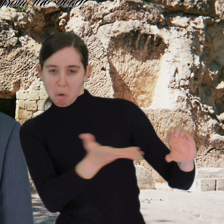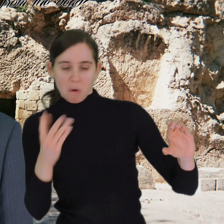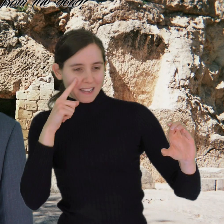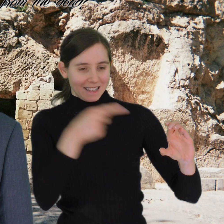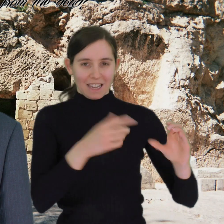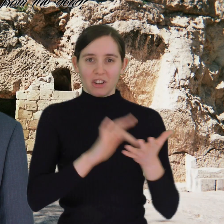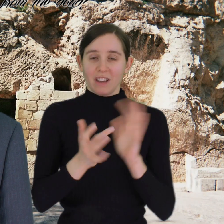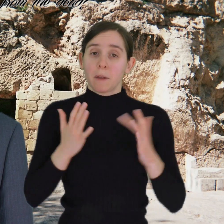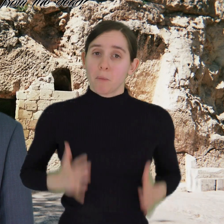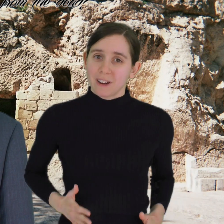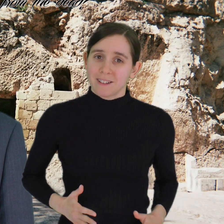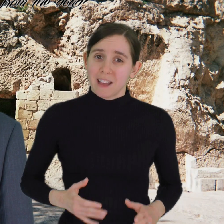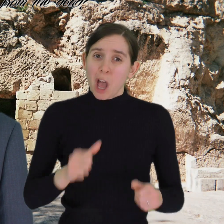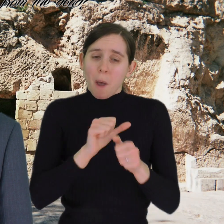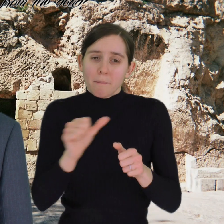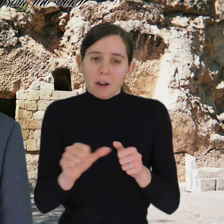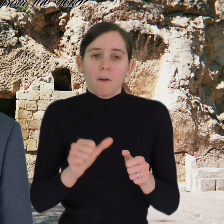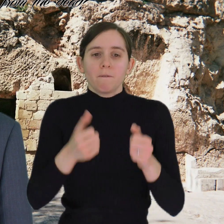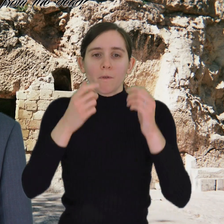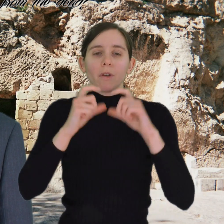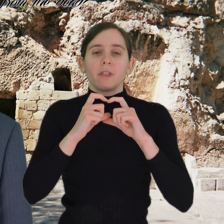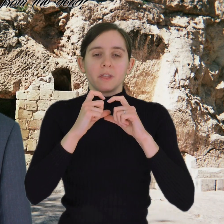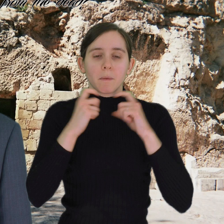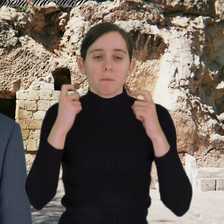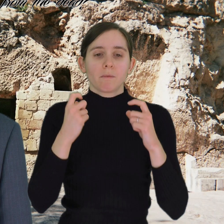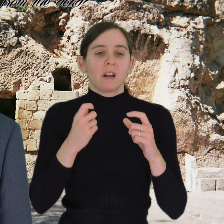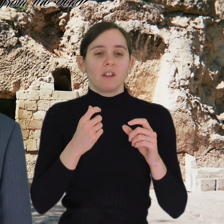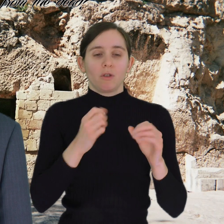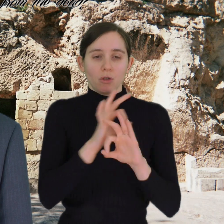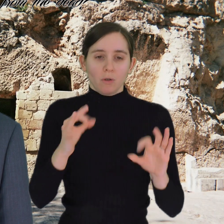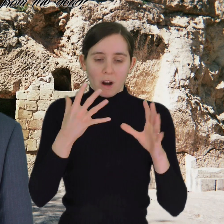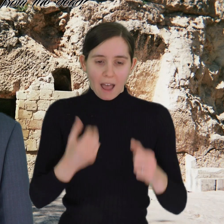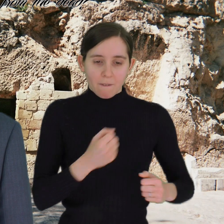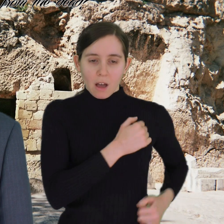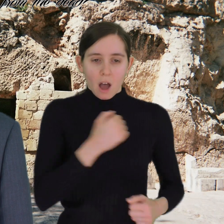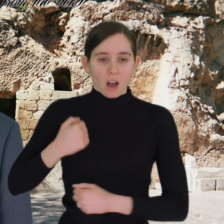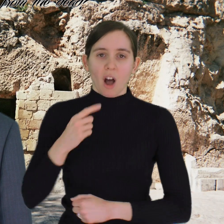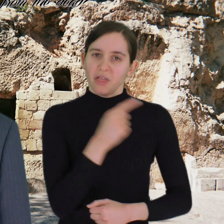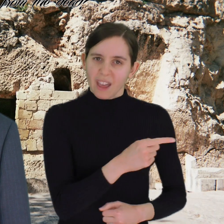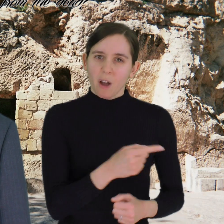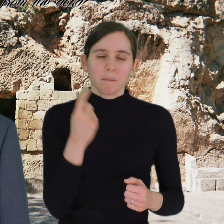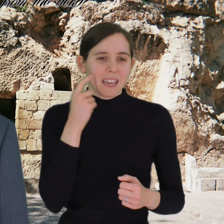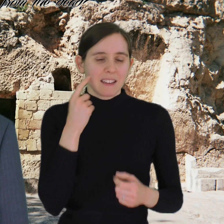have been better off to have left the tomb unguarded, it would have given their story more credibility.